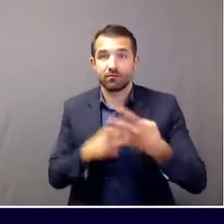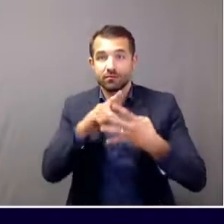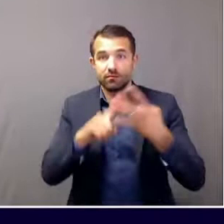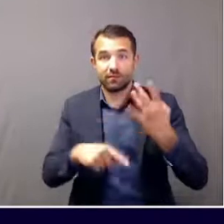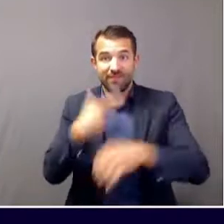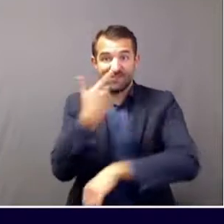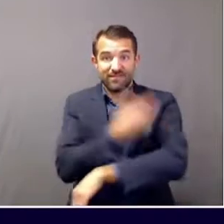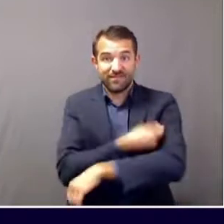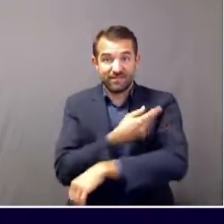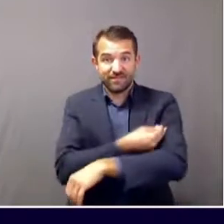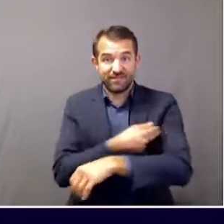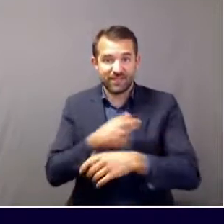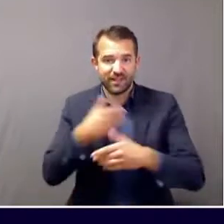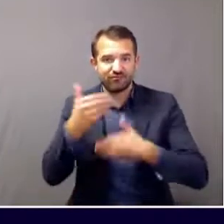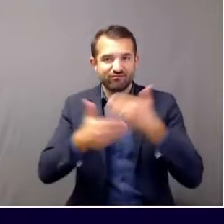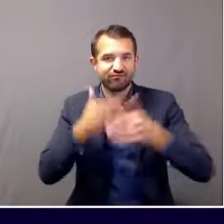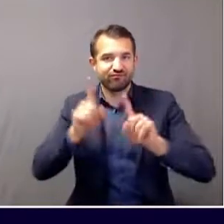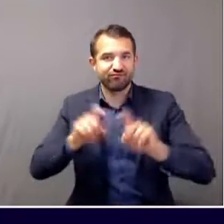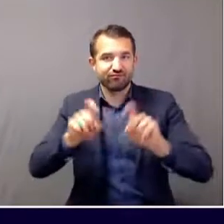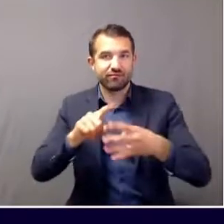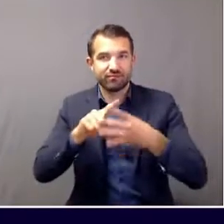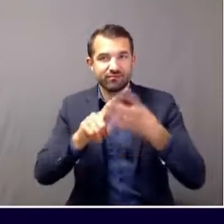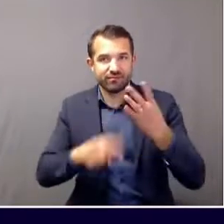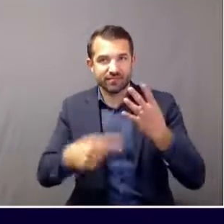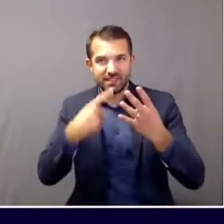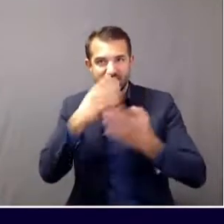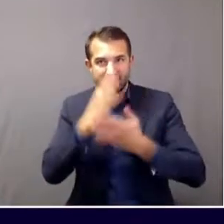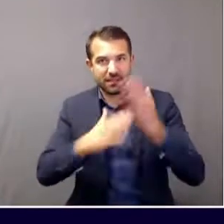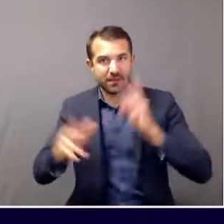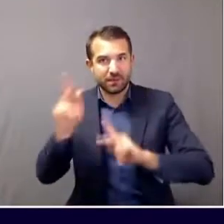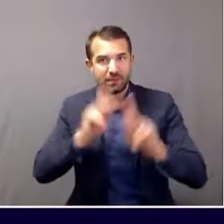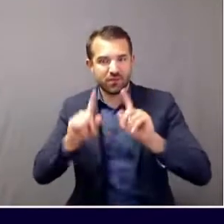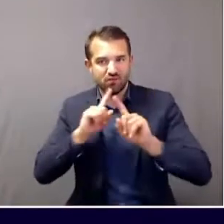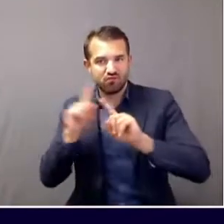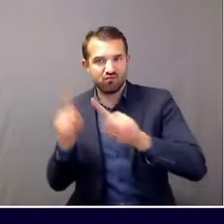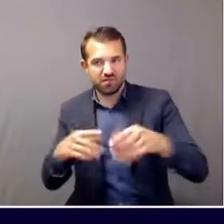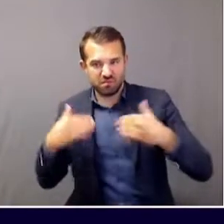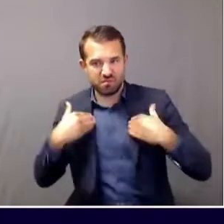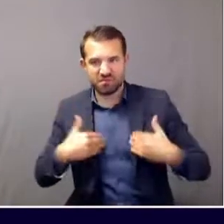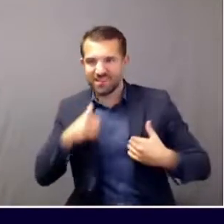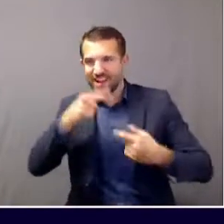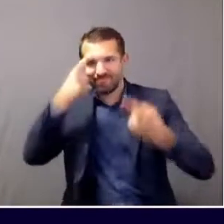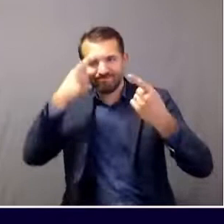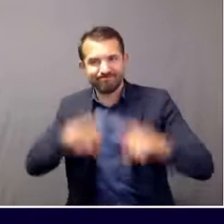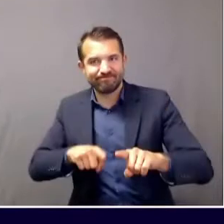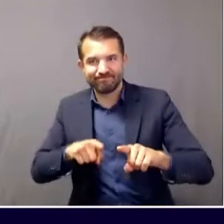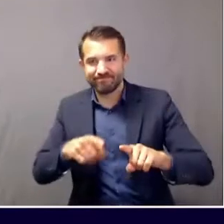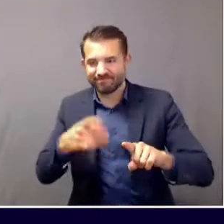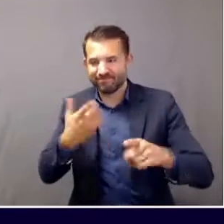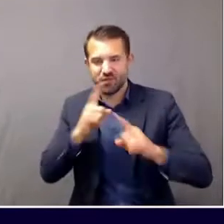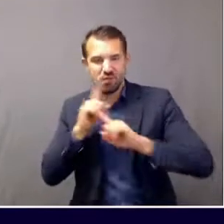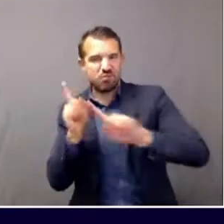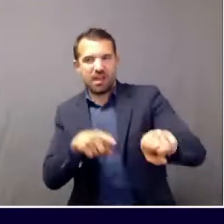any type of health event that happened recently can't explain